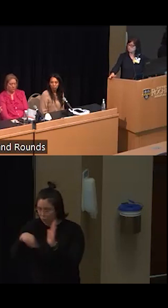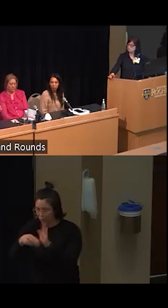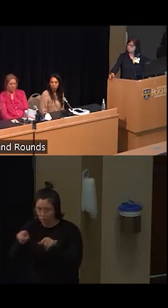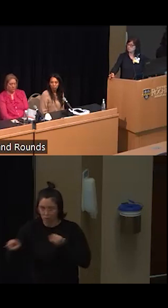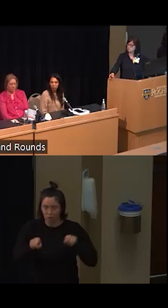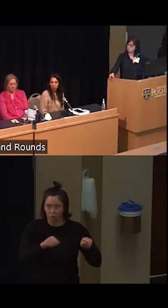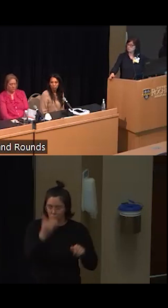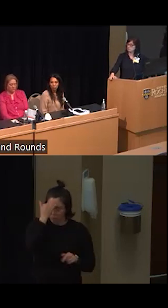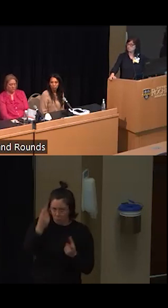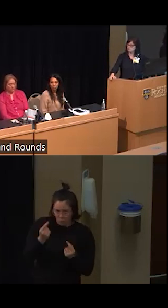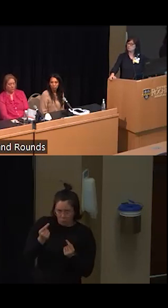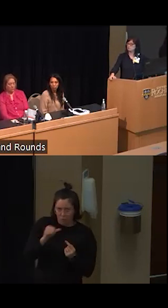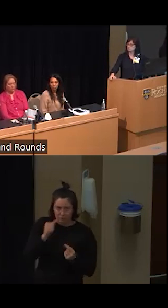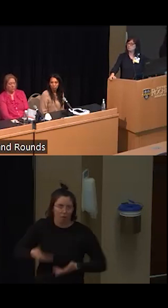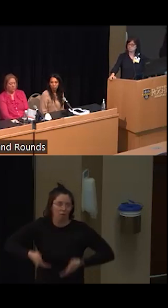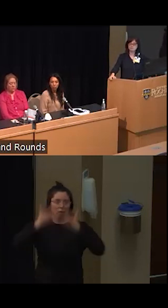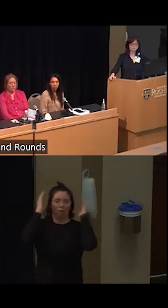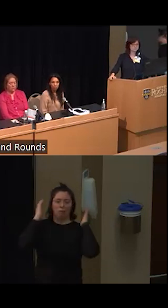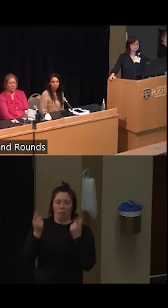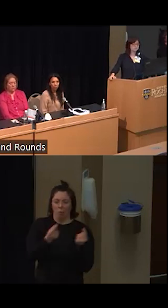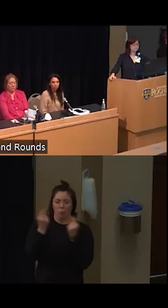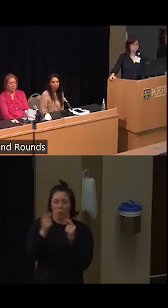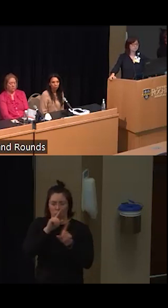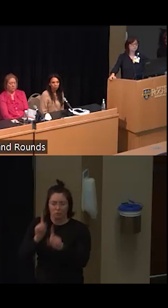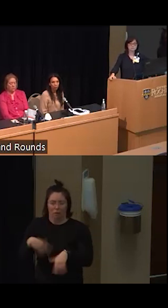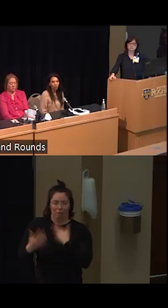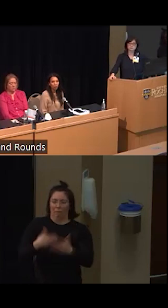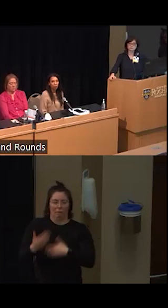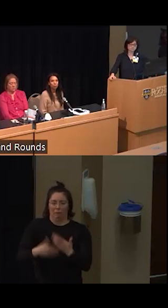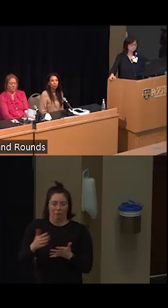so we're not becoming overly reactive in the situation and creating chaos